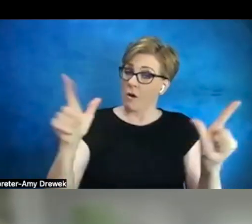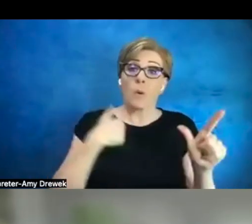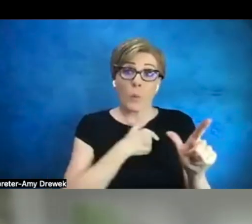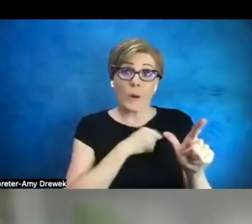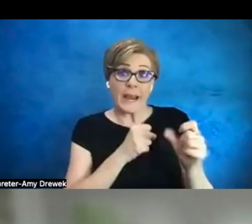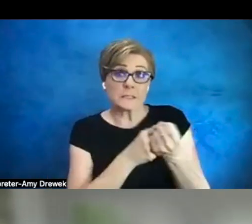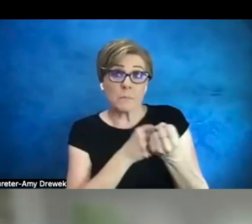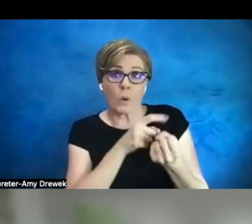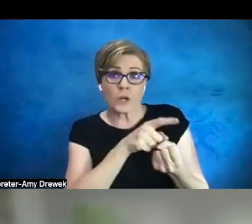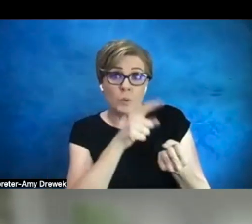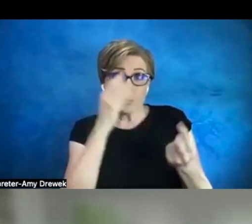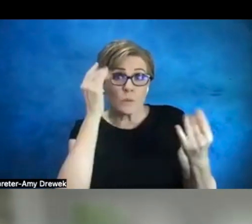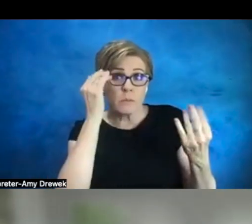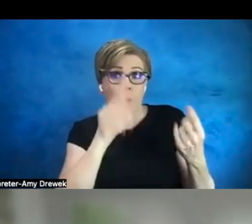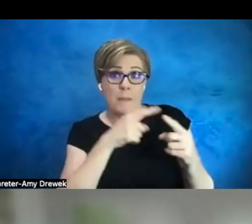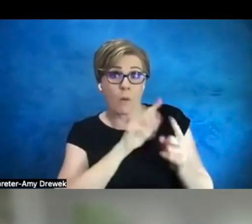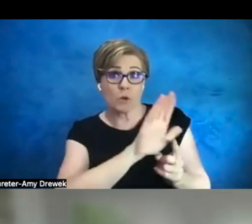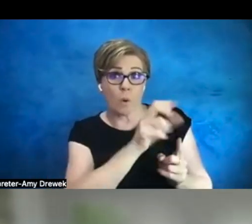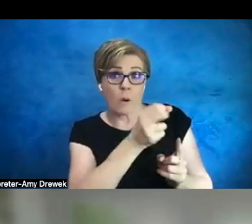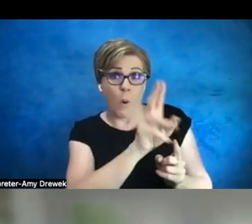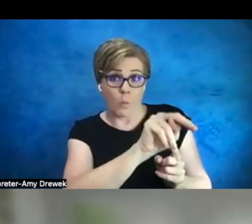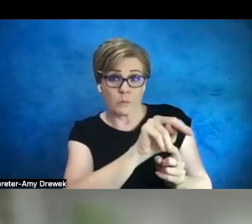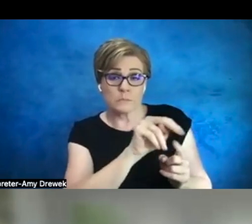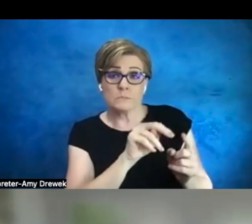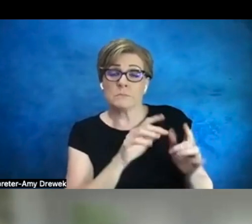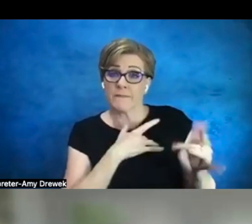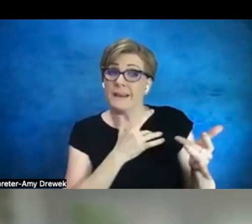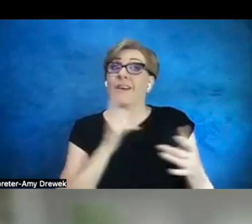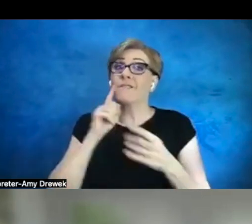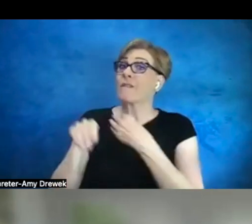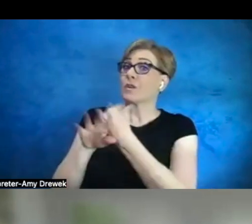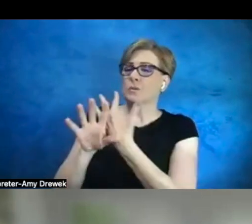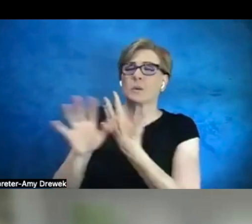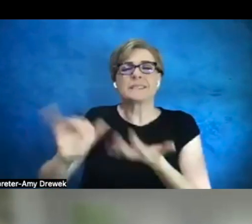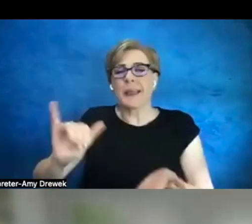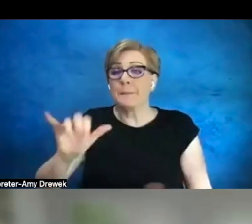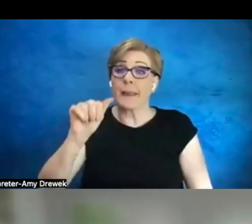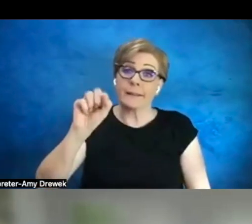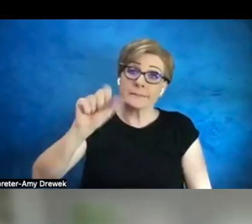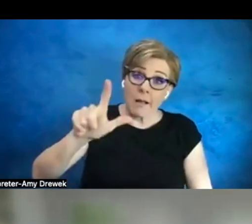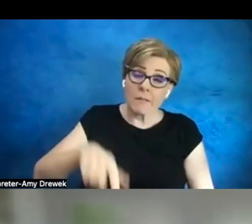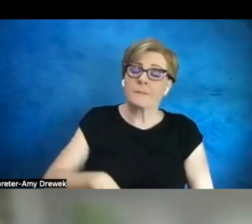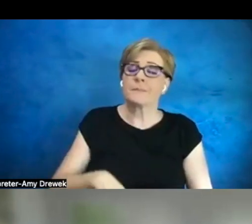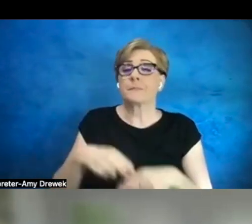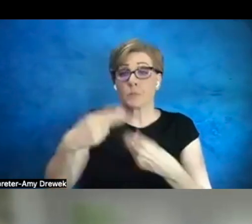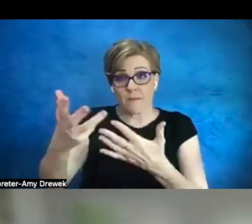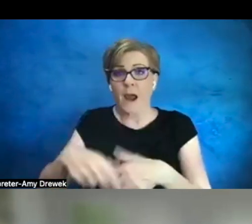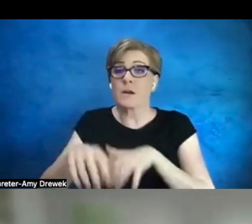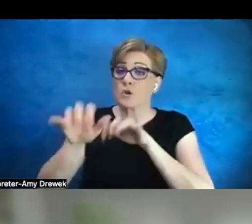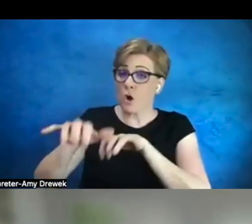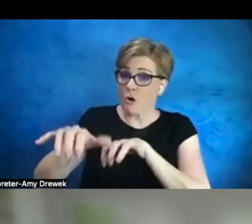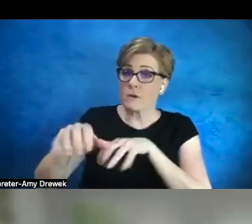For virtual events, it's very similar, so ASL, other best practices, ASL, CART captioning,